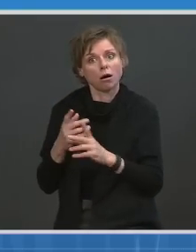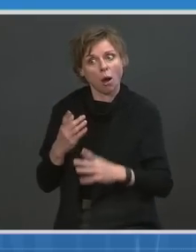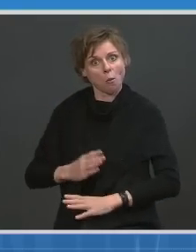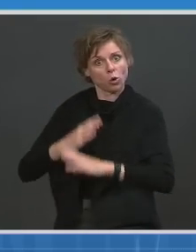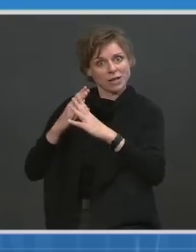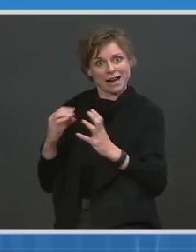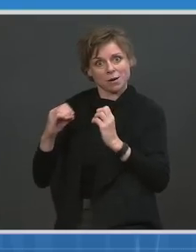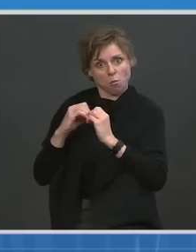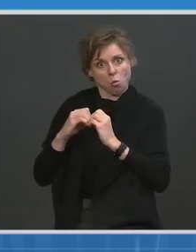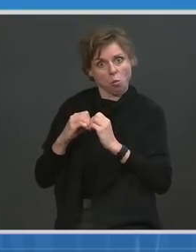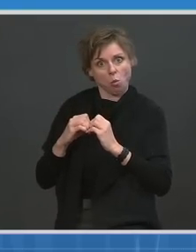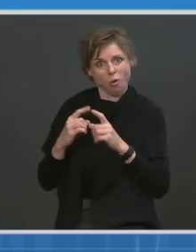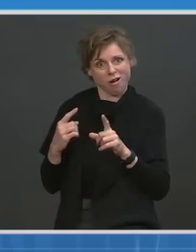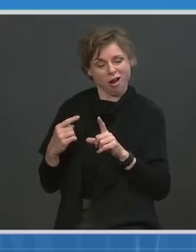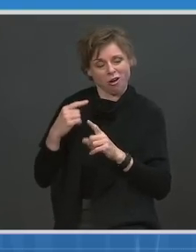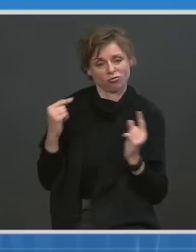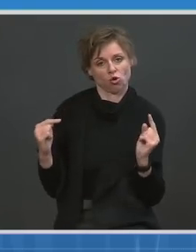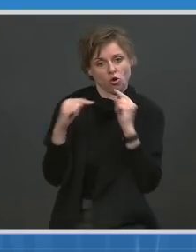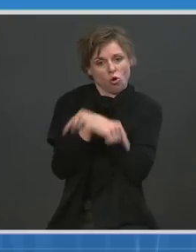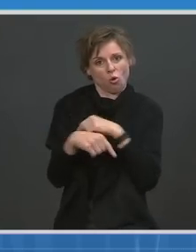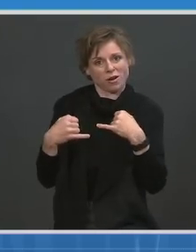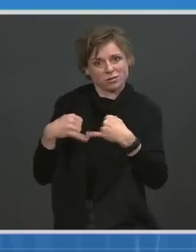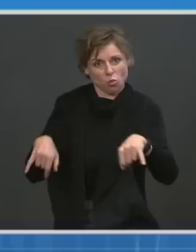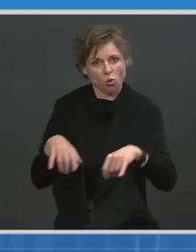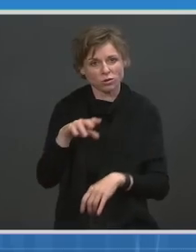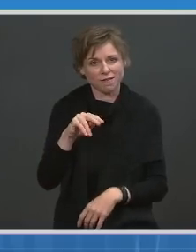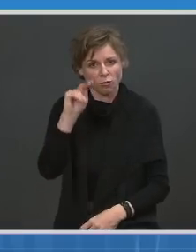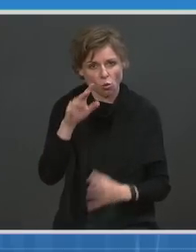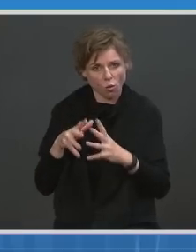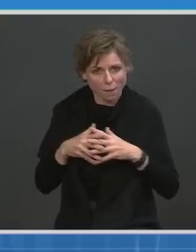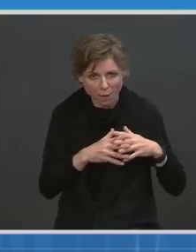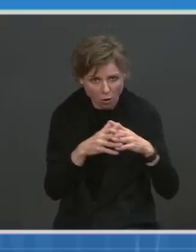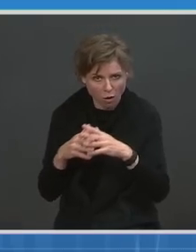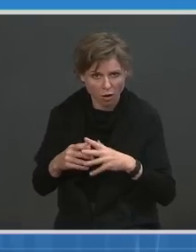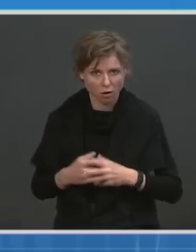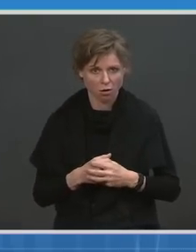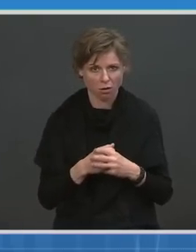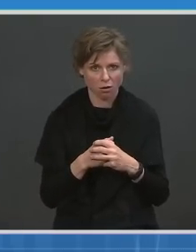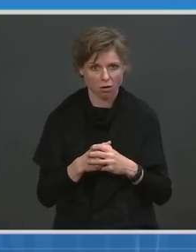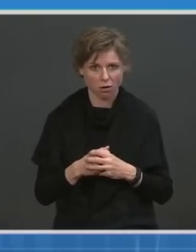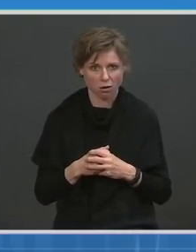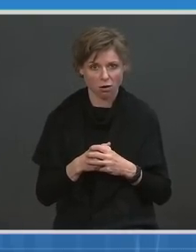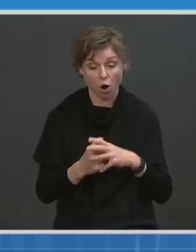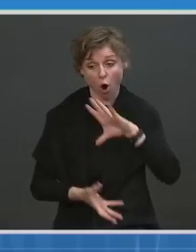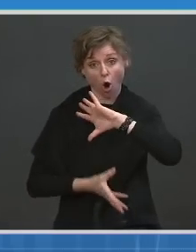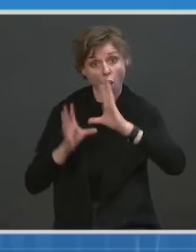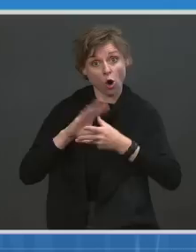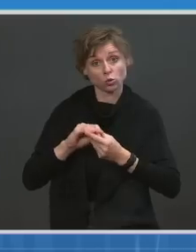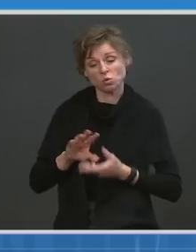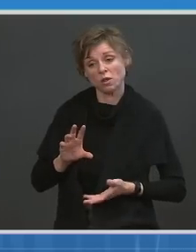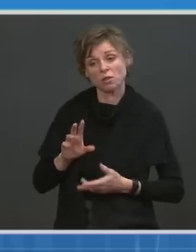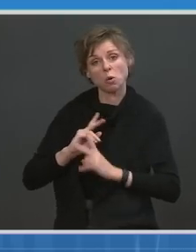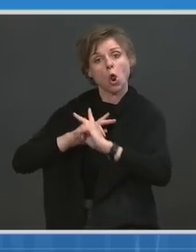the North American continent. In total, we will loan Mexico and Canada around 4 million doses.